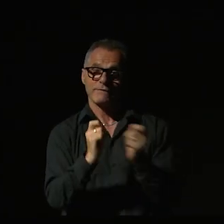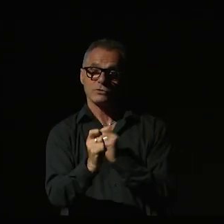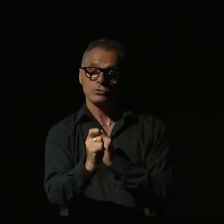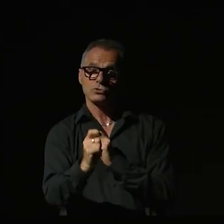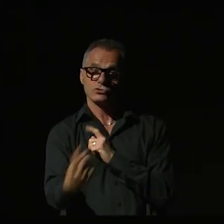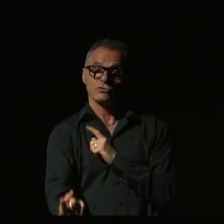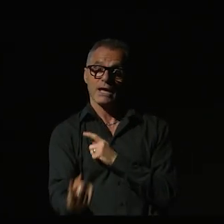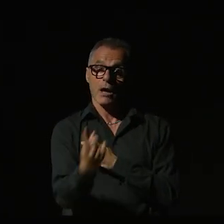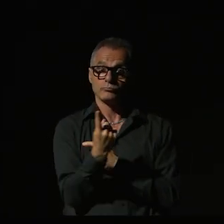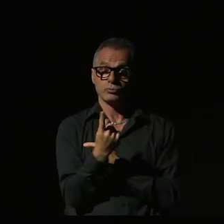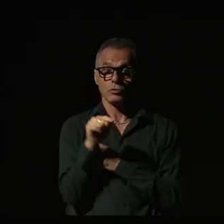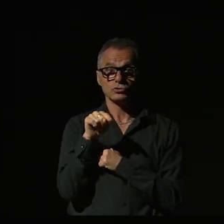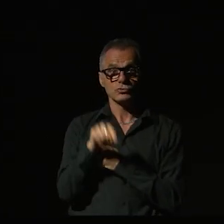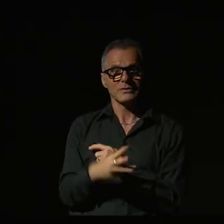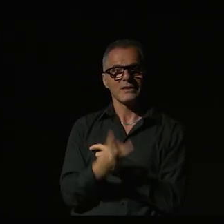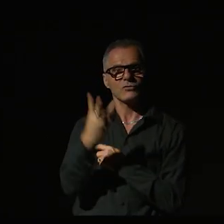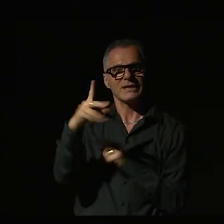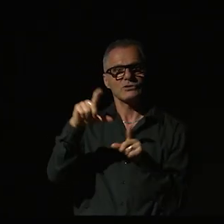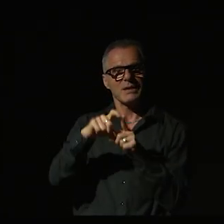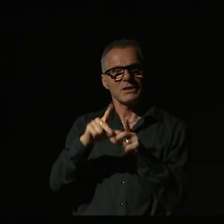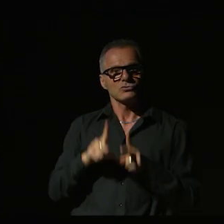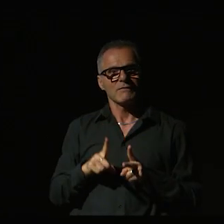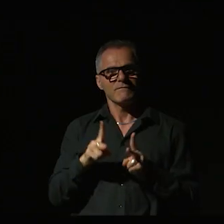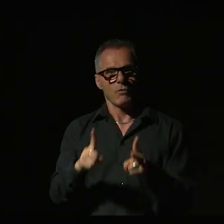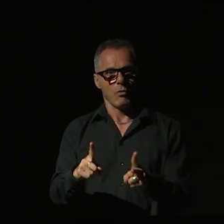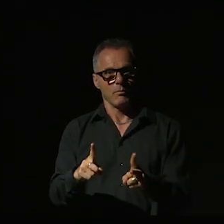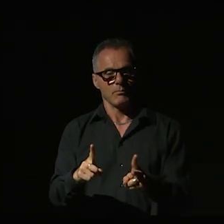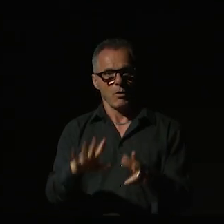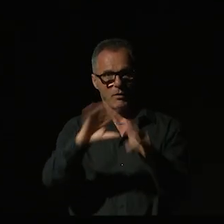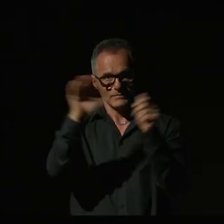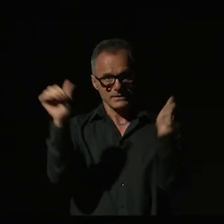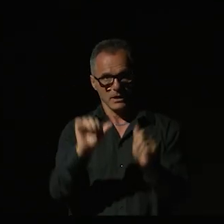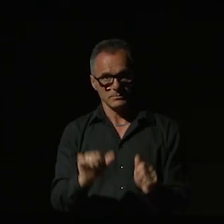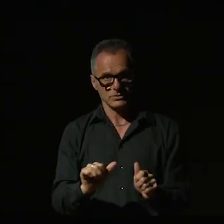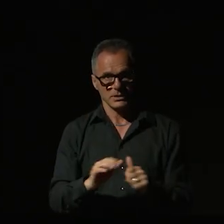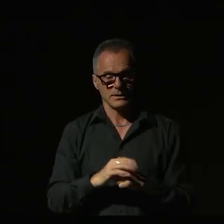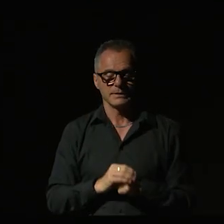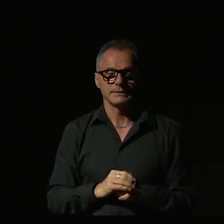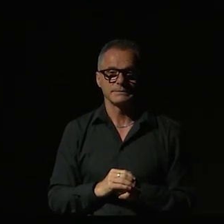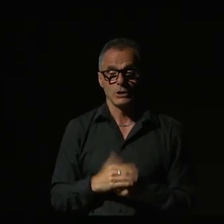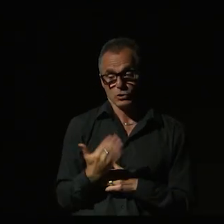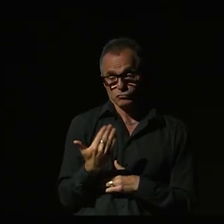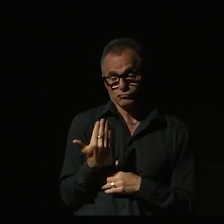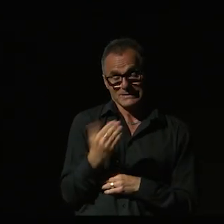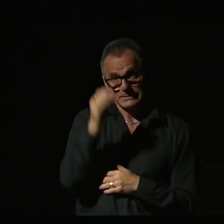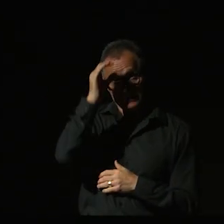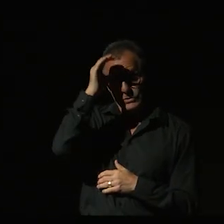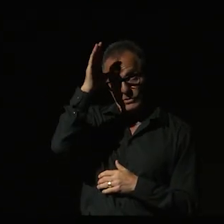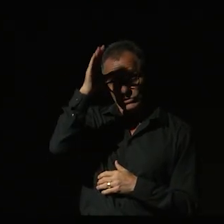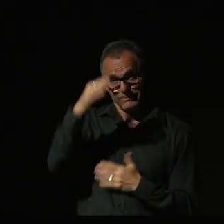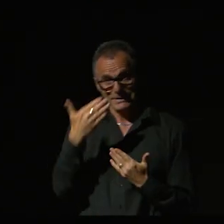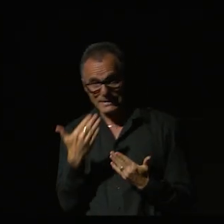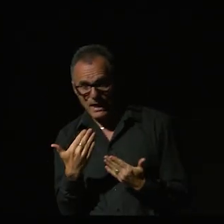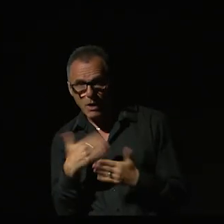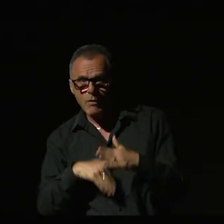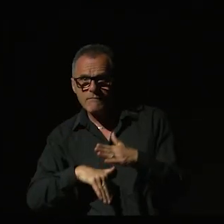to three-dimensional form in early Baroque sculpture. Recent scholarship has begun to more fully appreciate